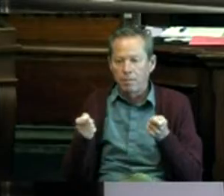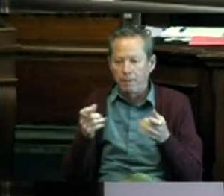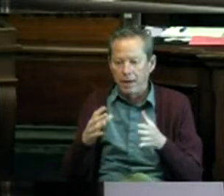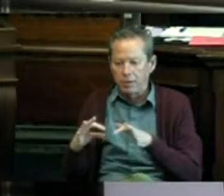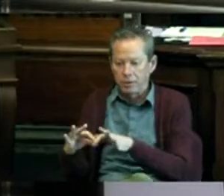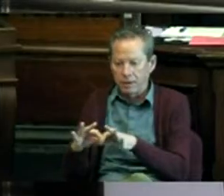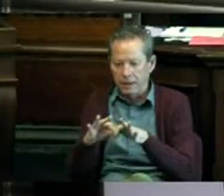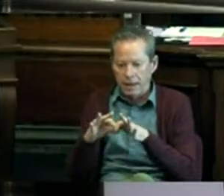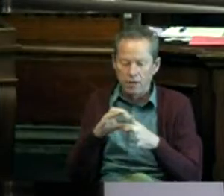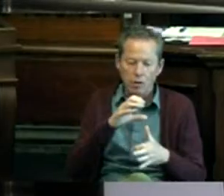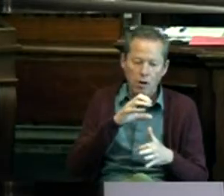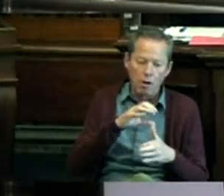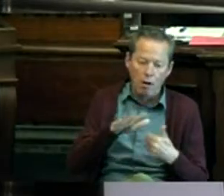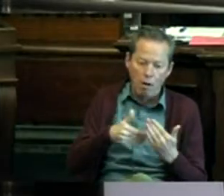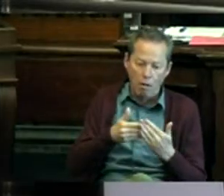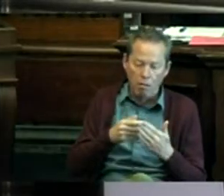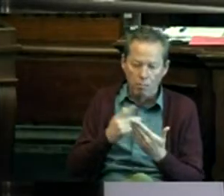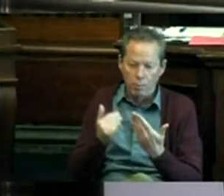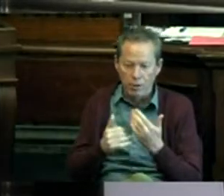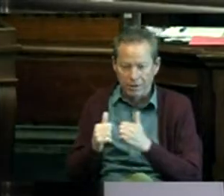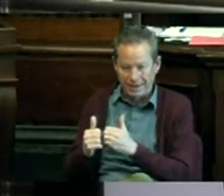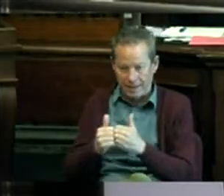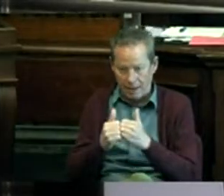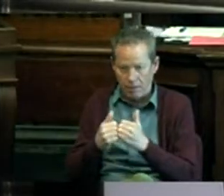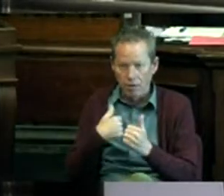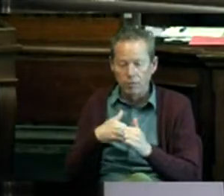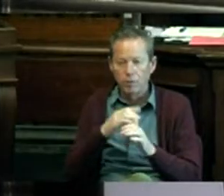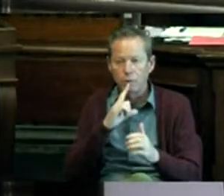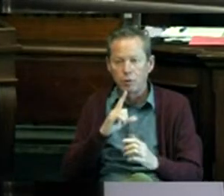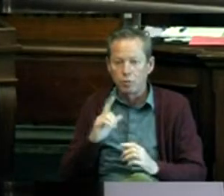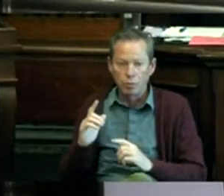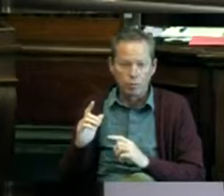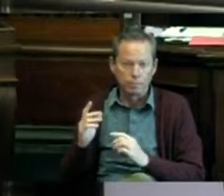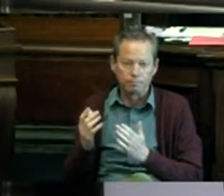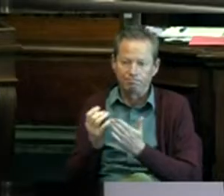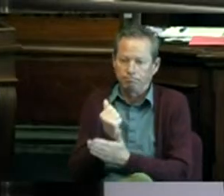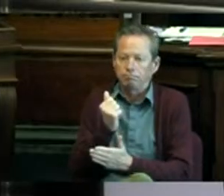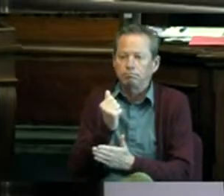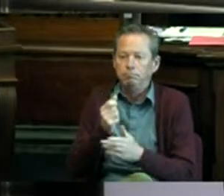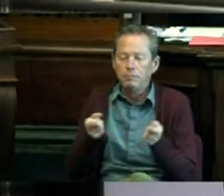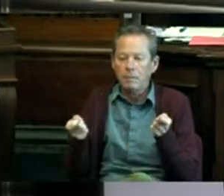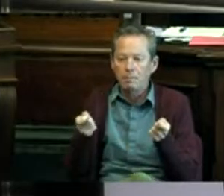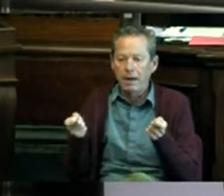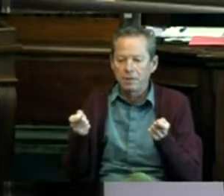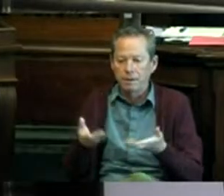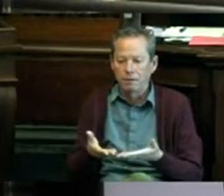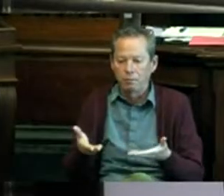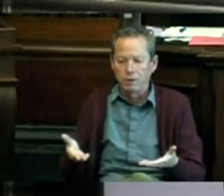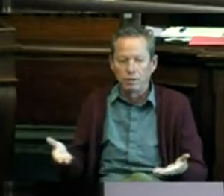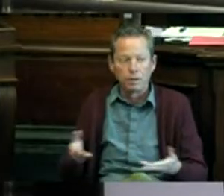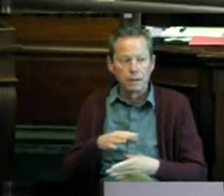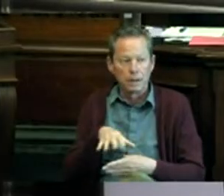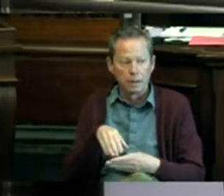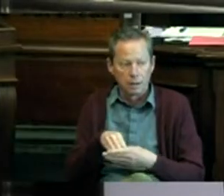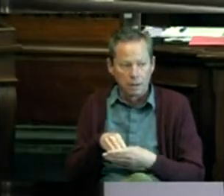It's a very powerful one that helps project managers connect